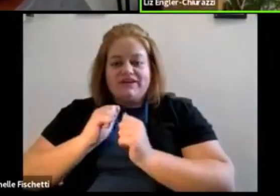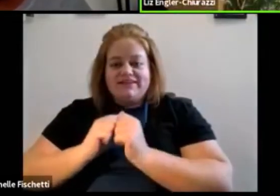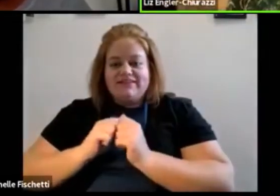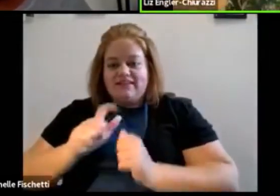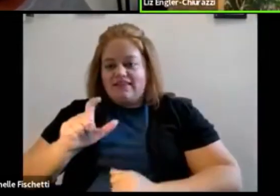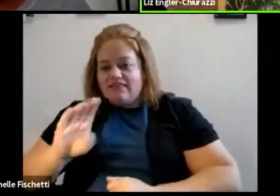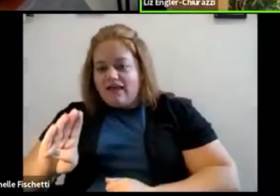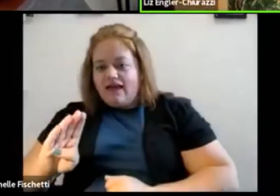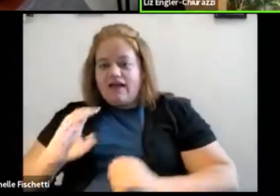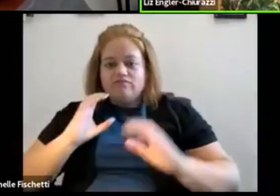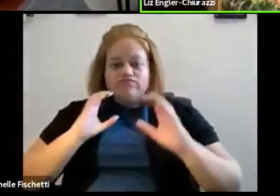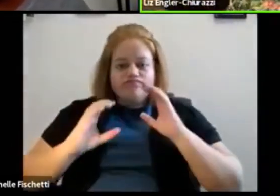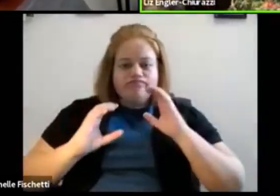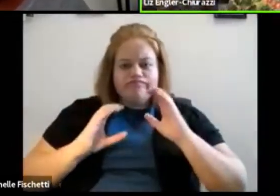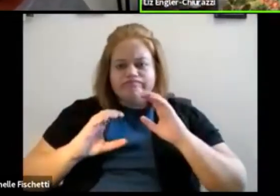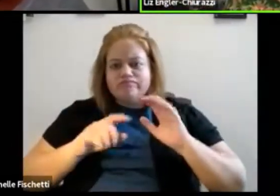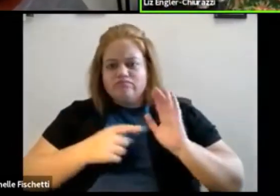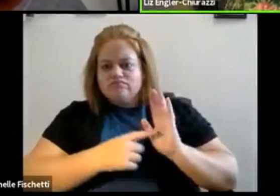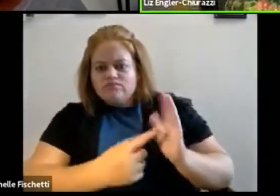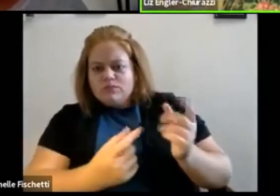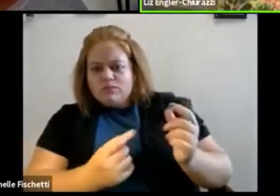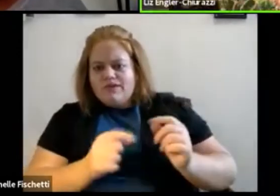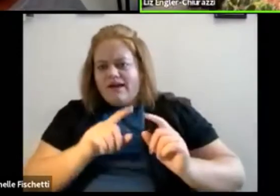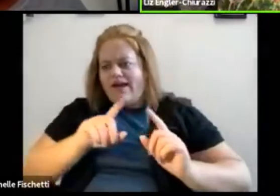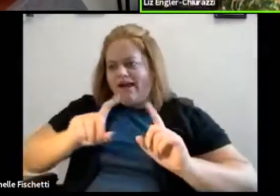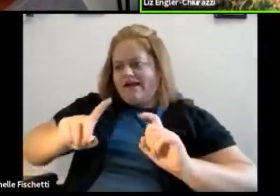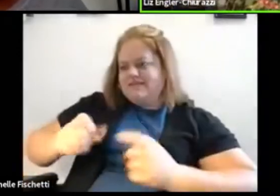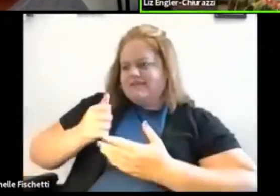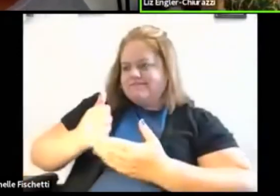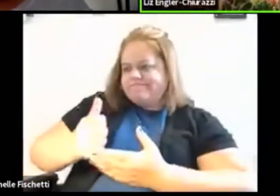about what we're doing we're asking questions and trying to figure out how